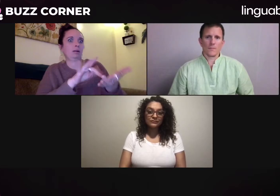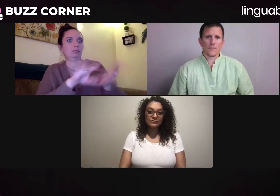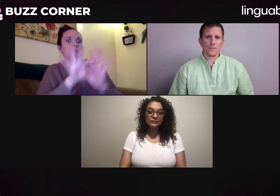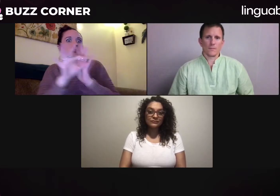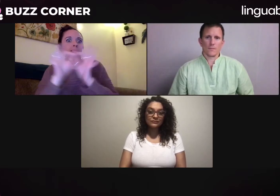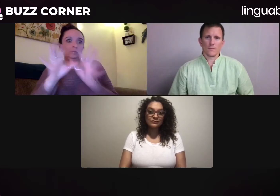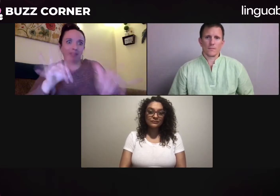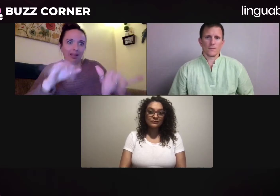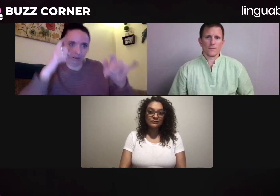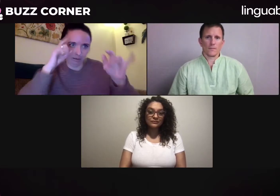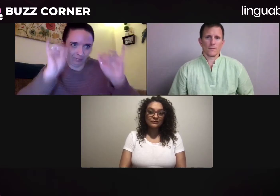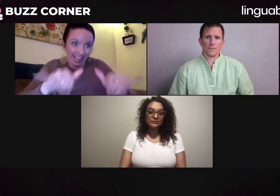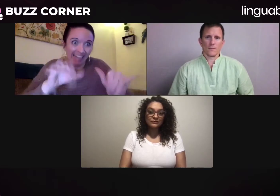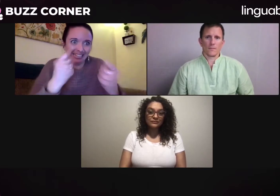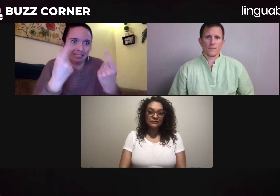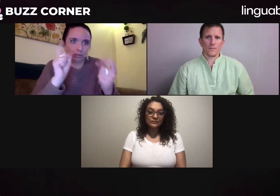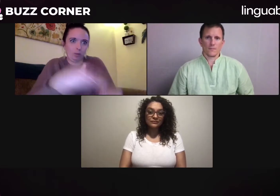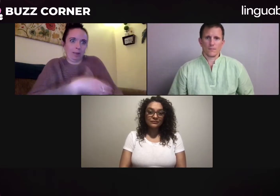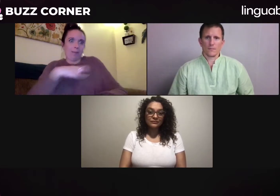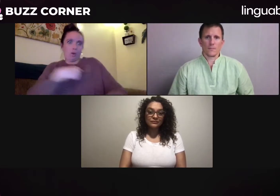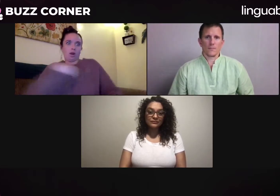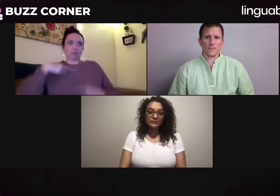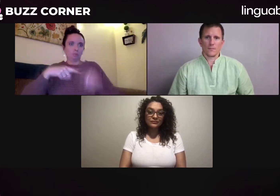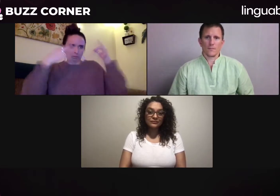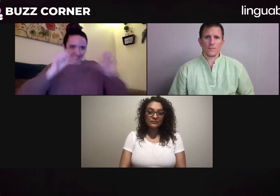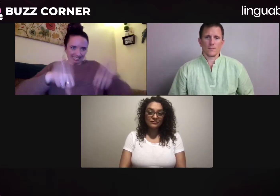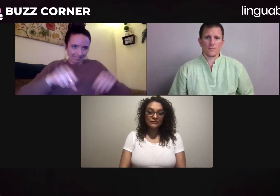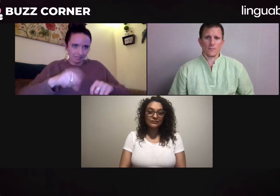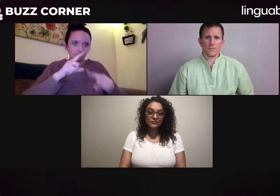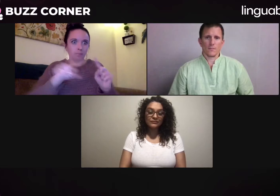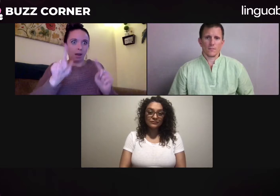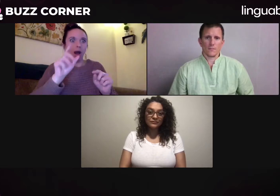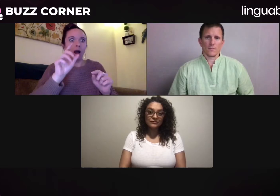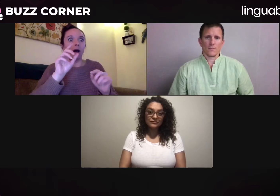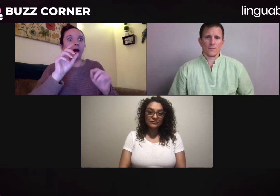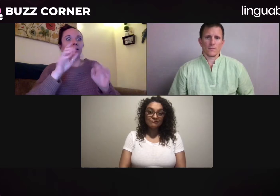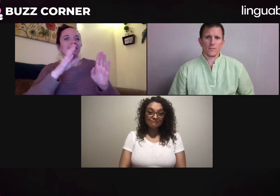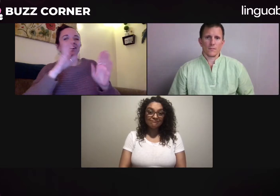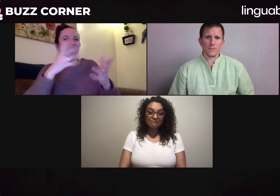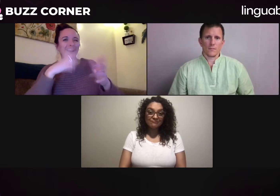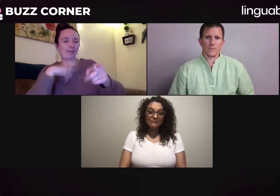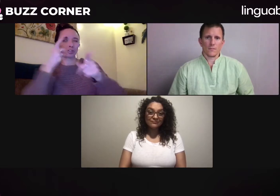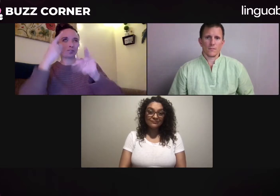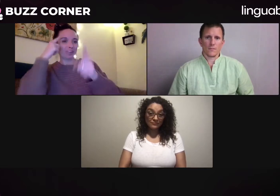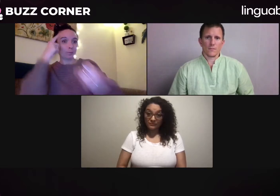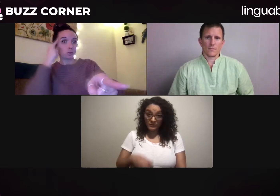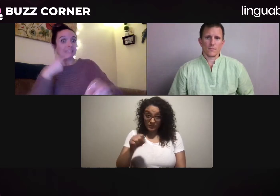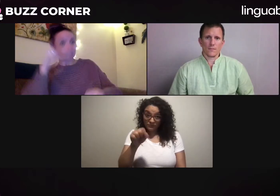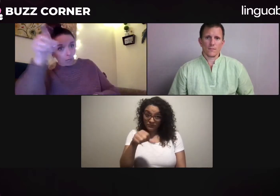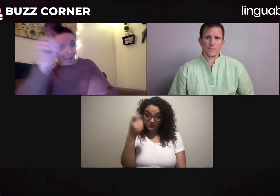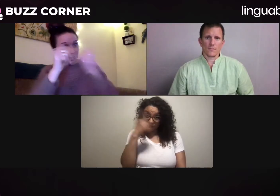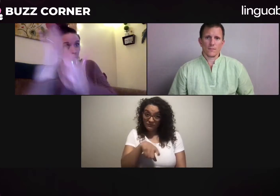And I know that Linguabee has really been trying to work on that to empower the Deaf community to have more involvement in selecting the interpreter.